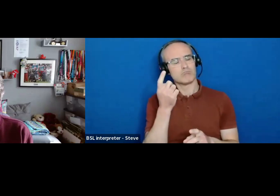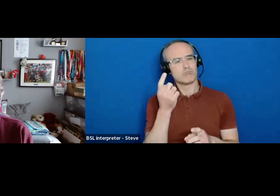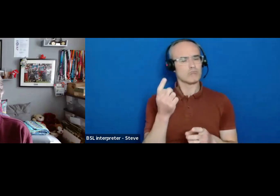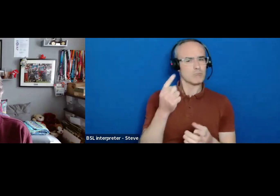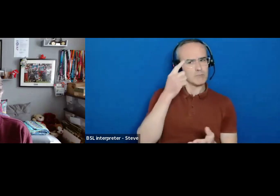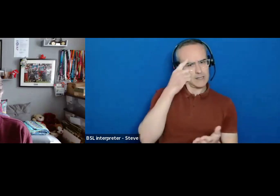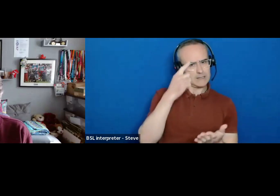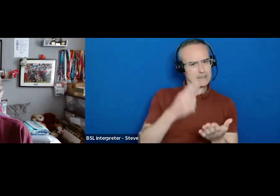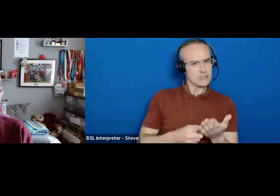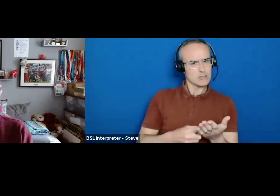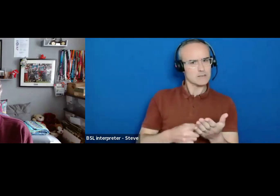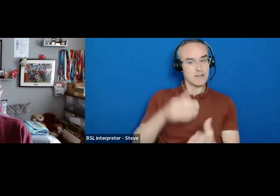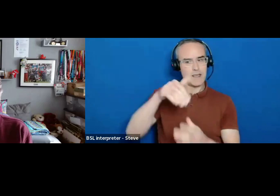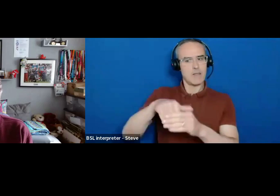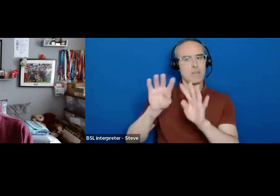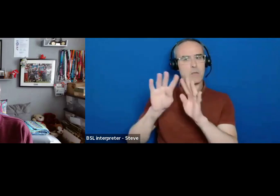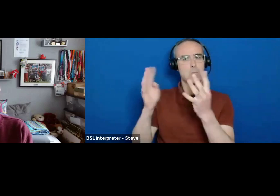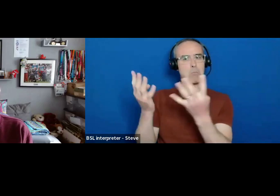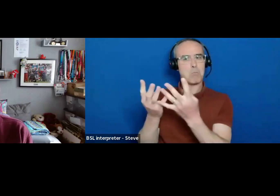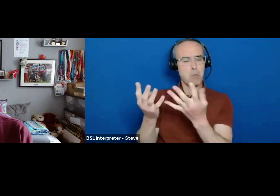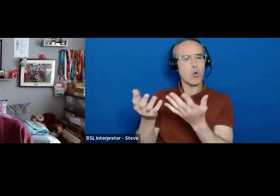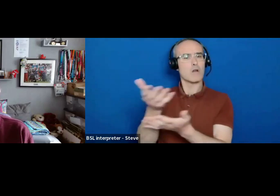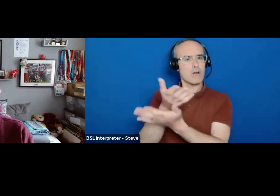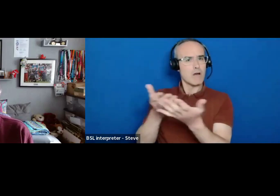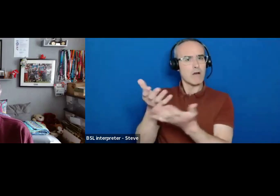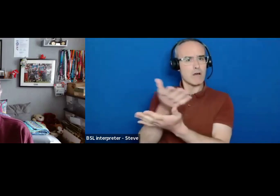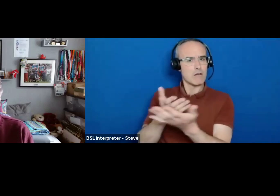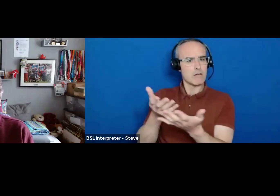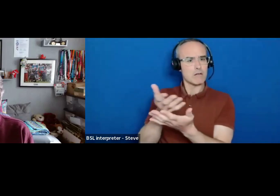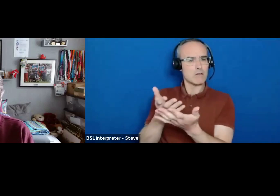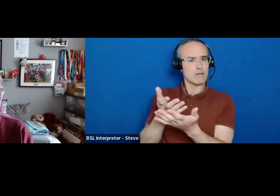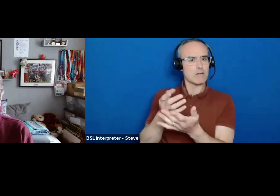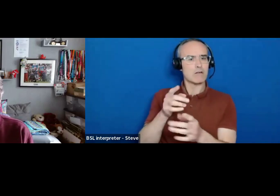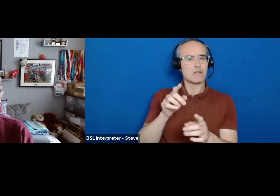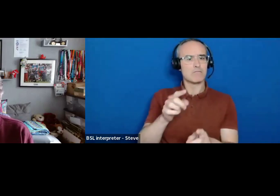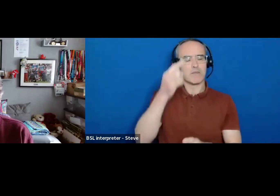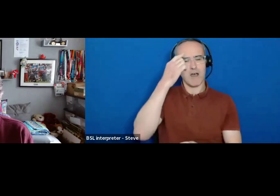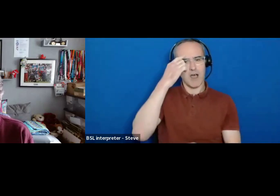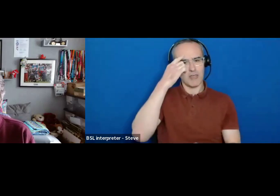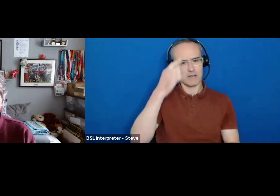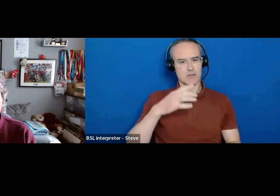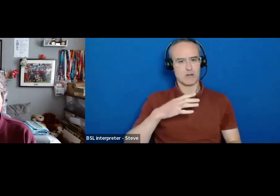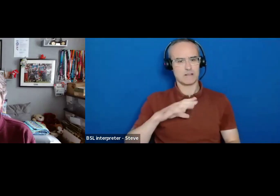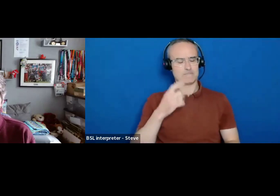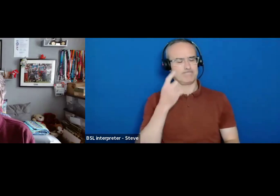on in, in the boardroom. And it sounds like an underhand compliment, but actually, it's a really big one. So, thank you.